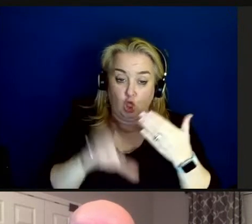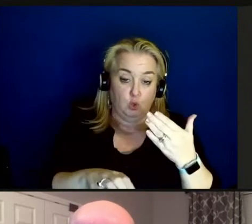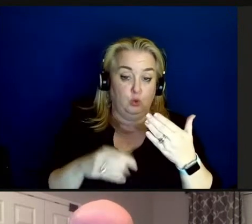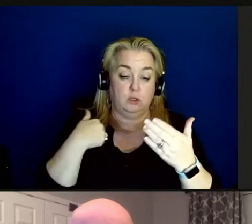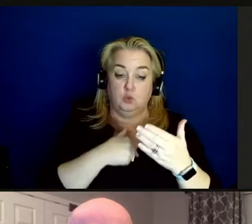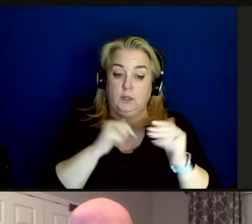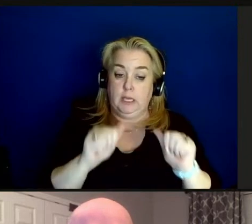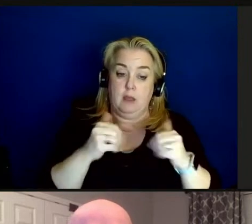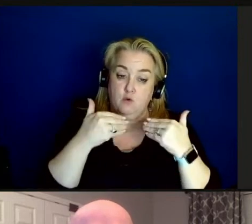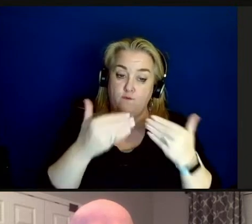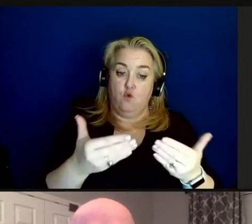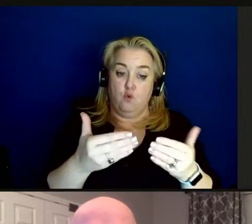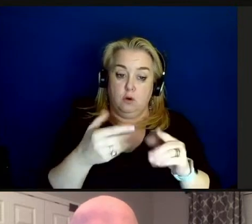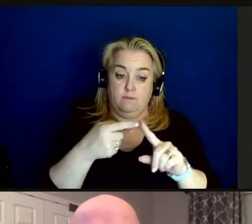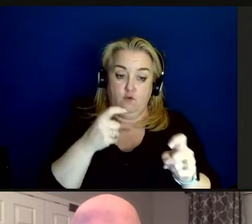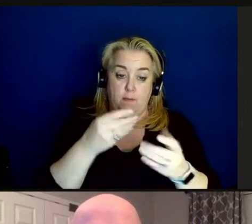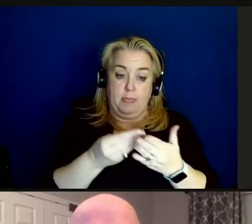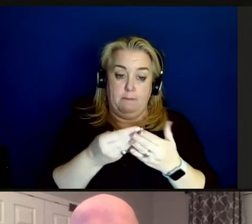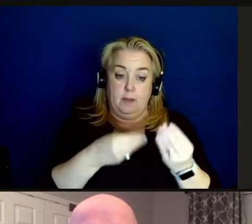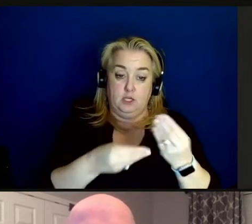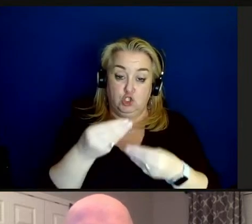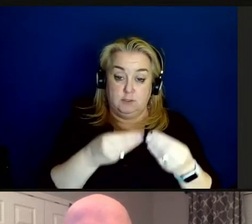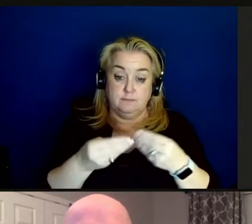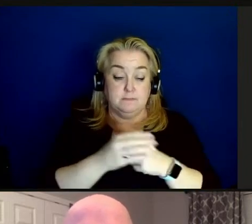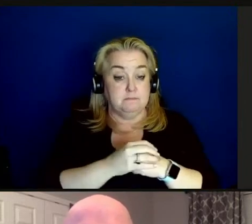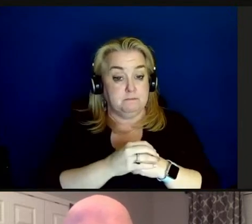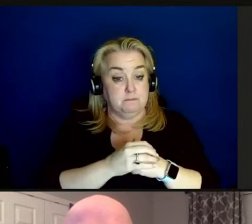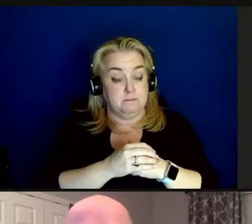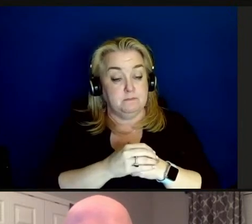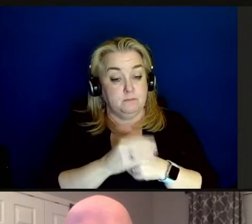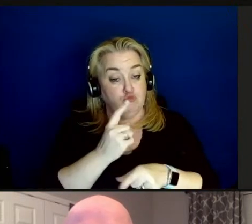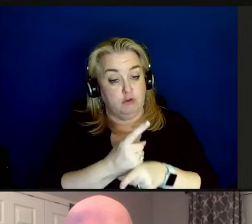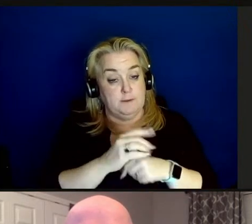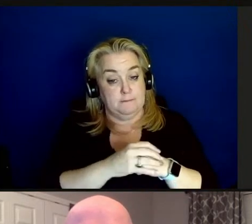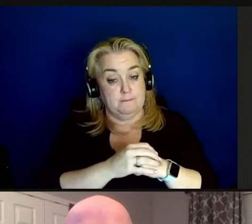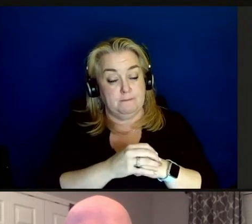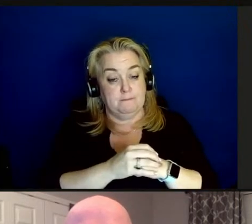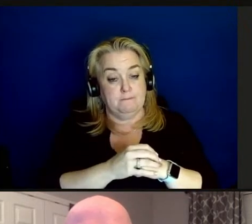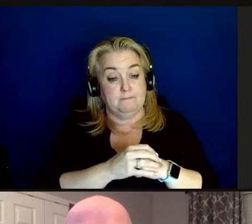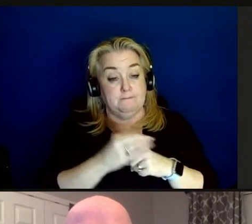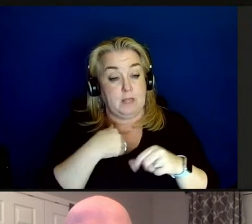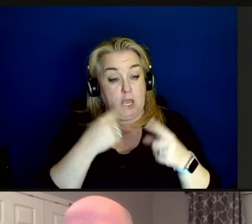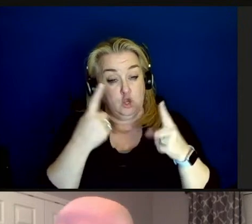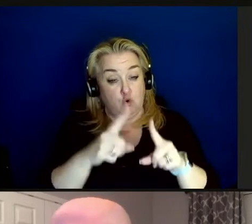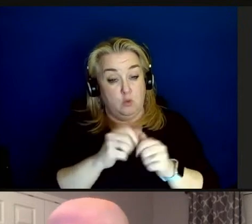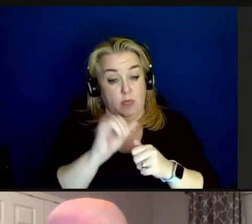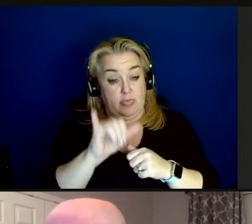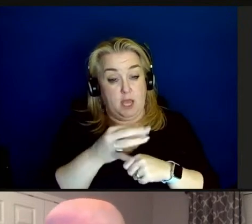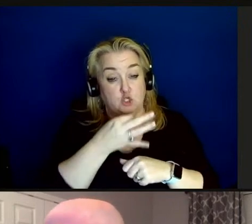CONVERSATION TO SOMETHING